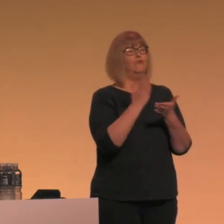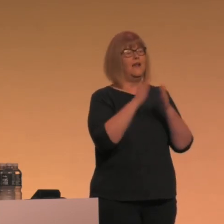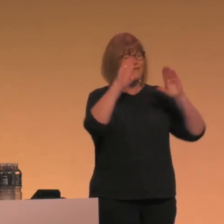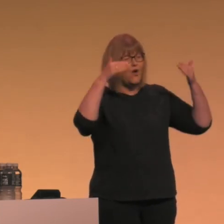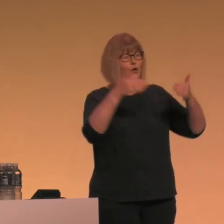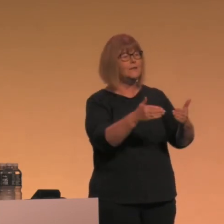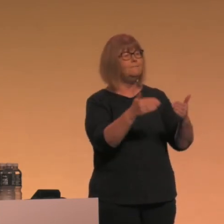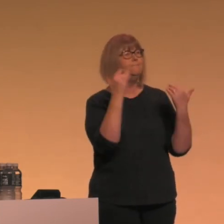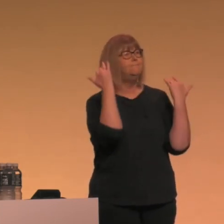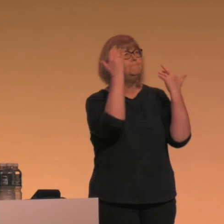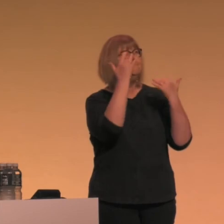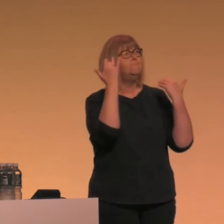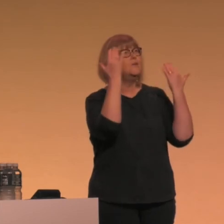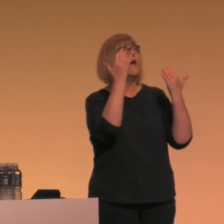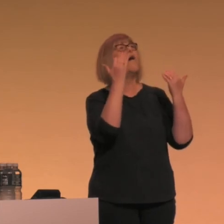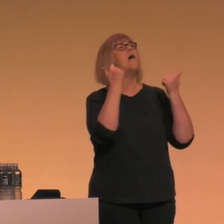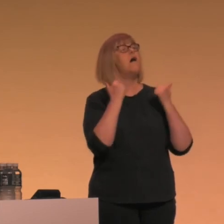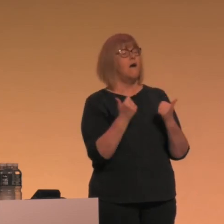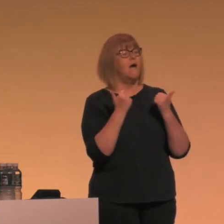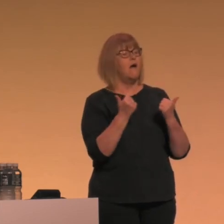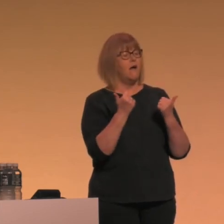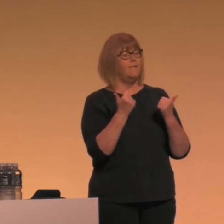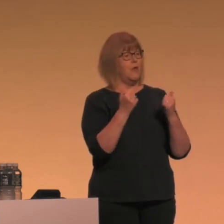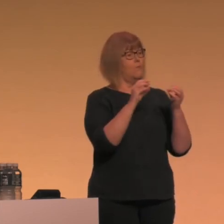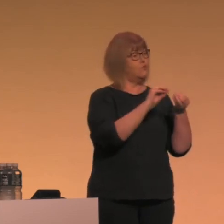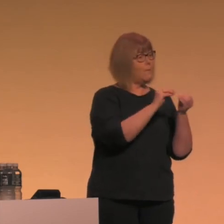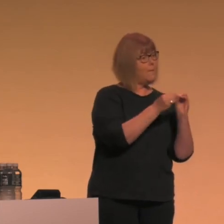OK, we do understand the problem,